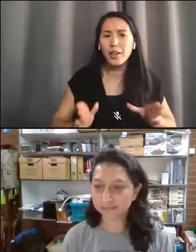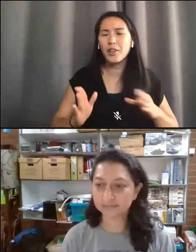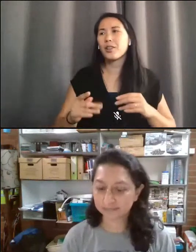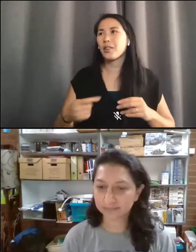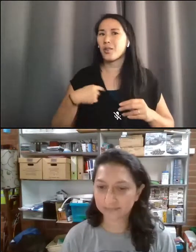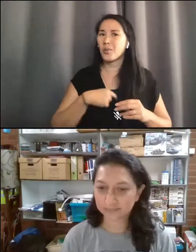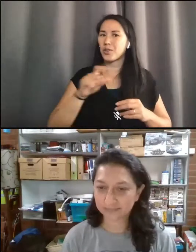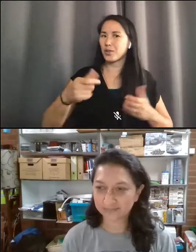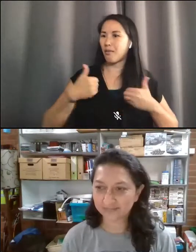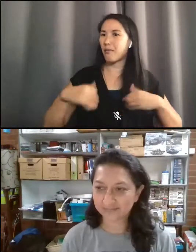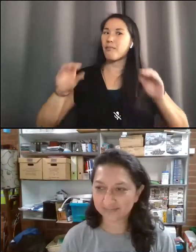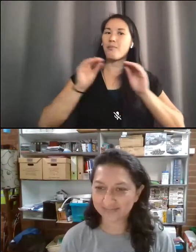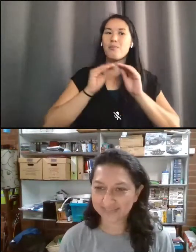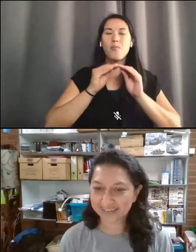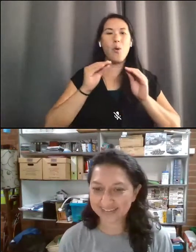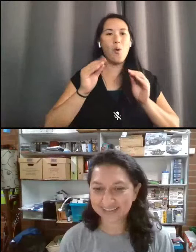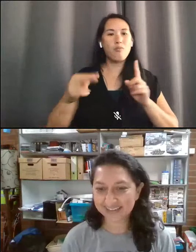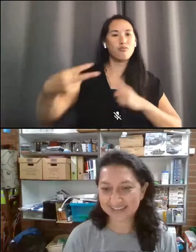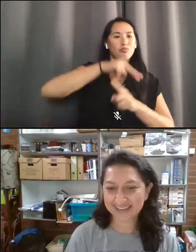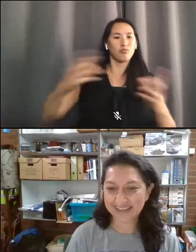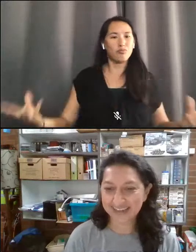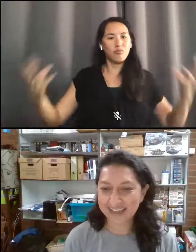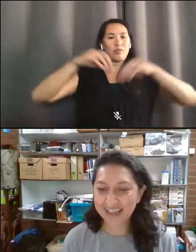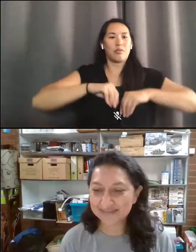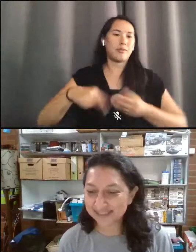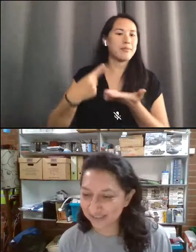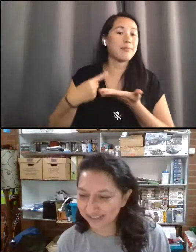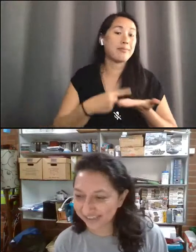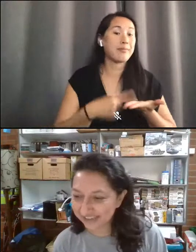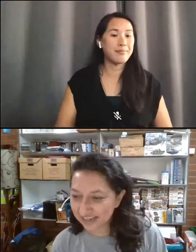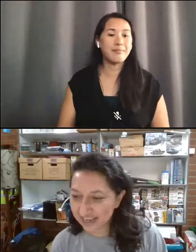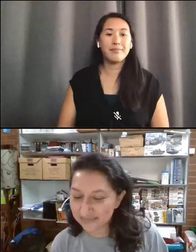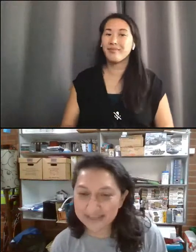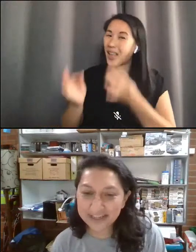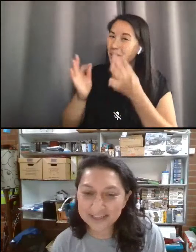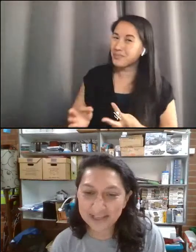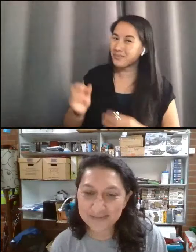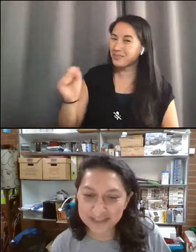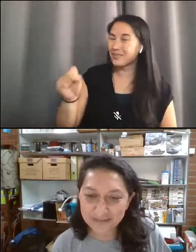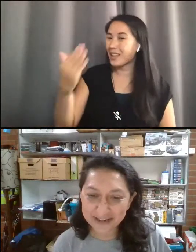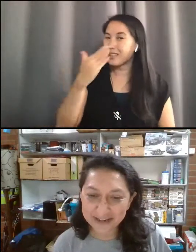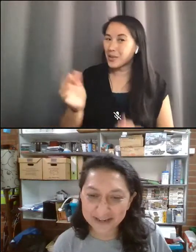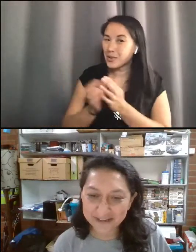have more voices in that conversation absolutely um and thank you so much for being on this panel